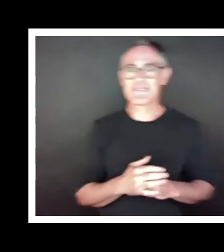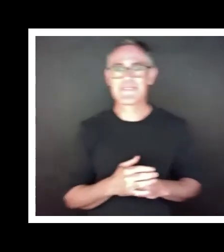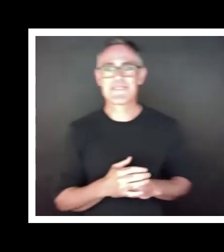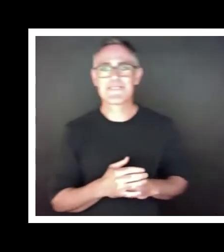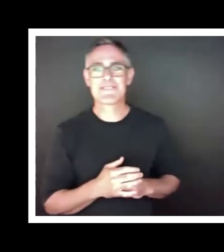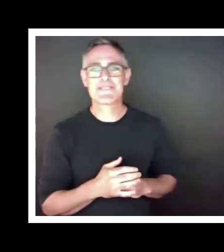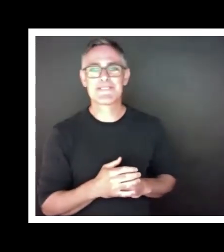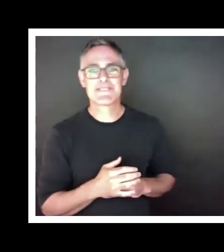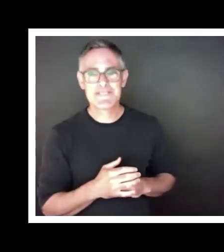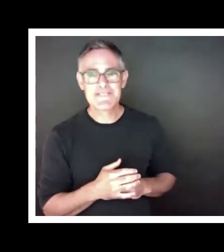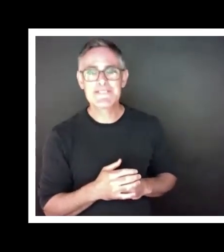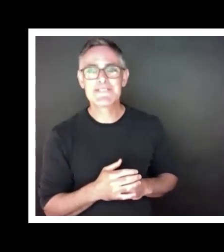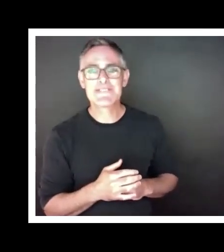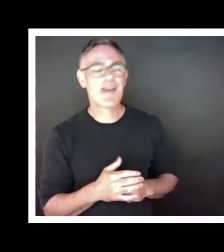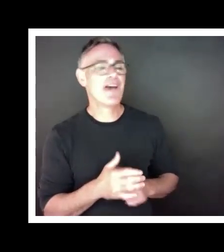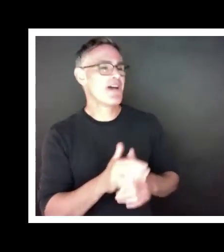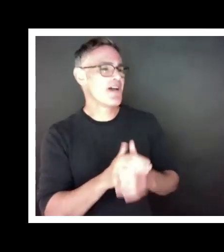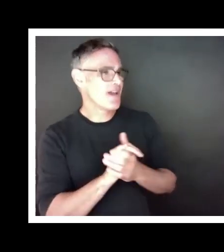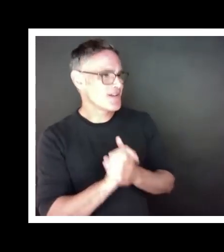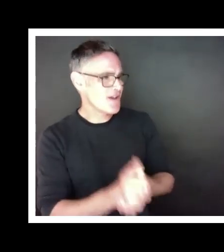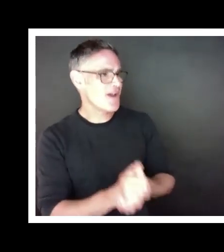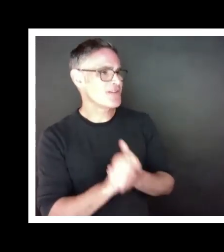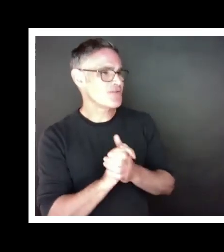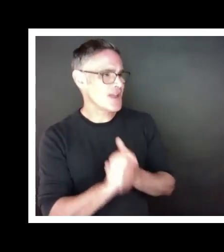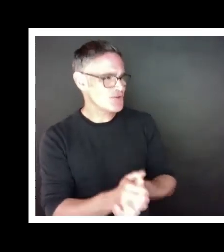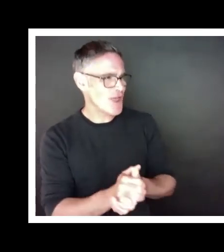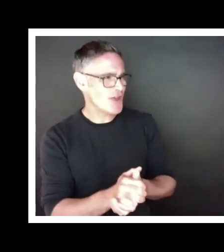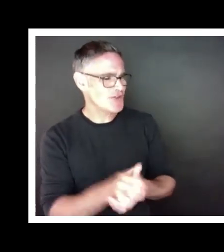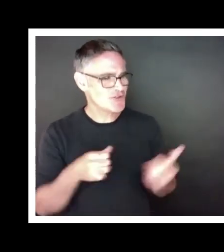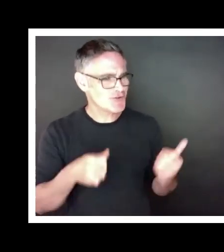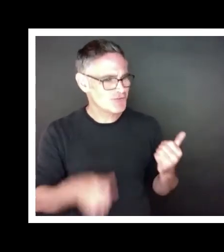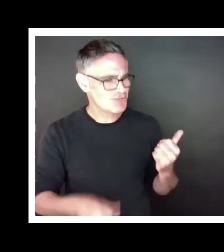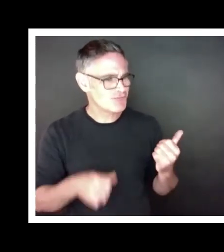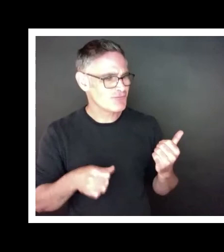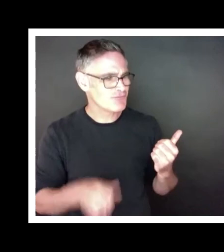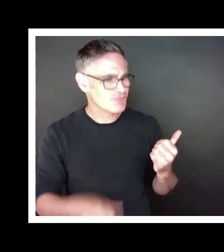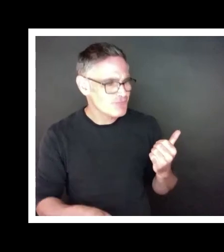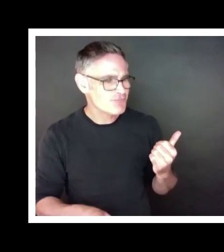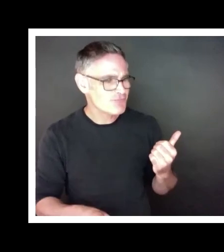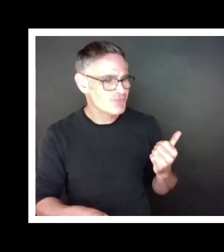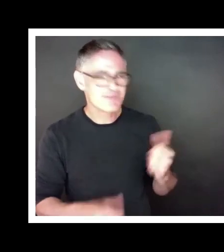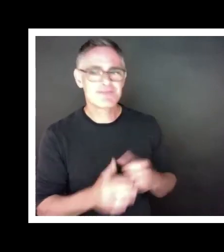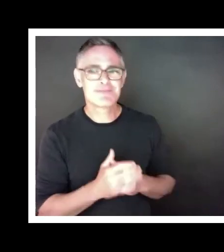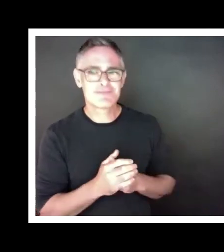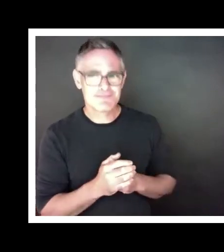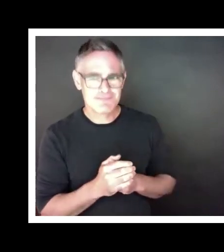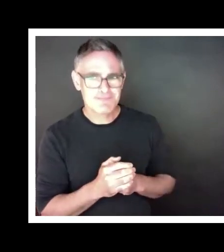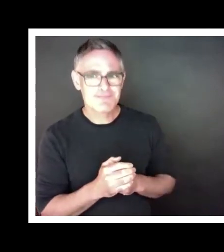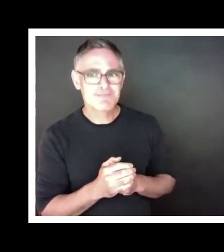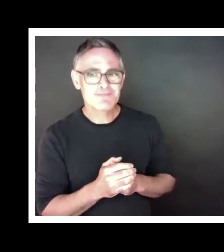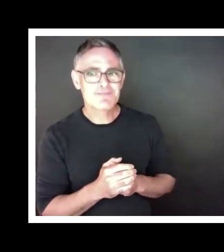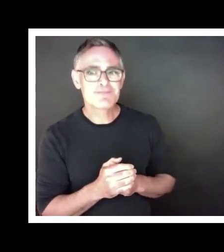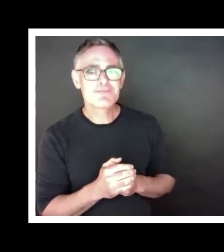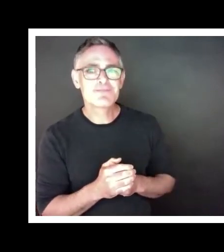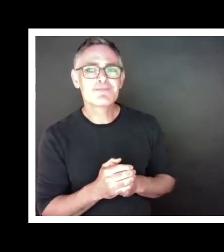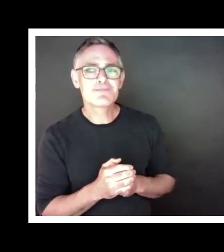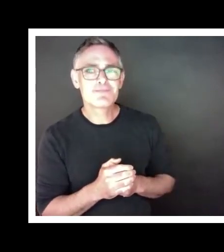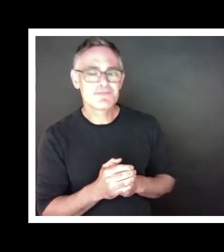Congratulation College of education class of 2021